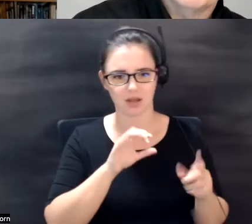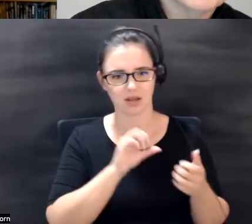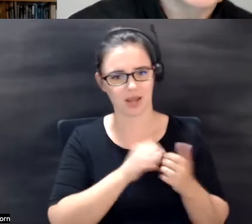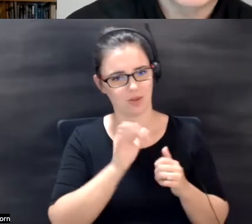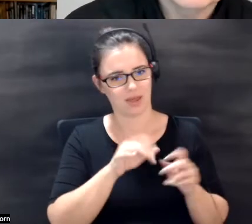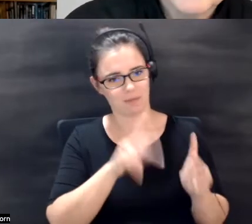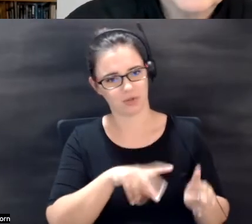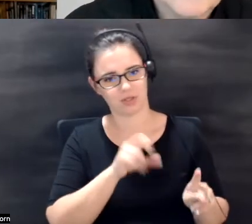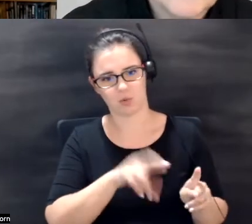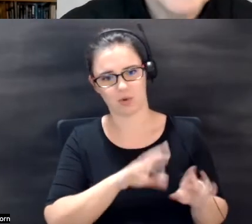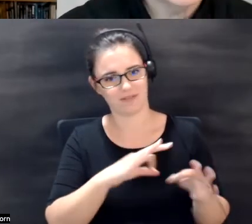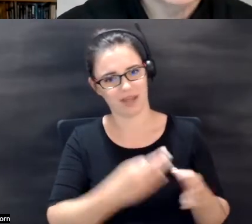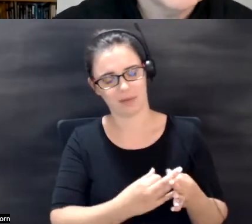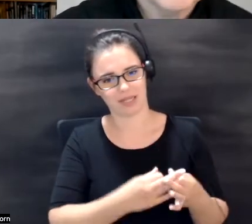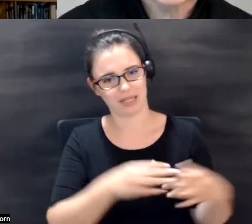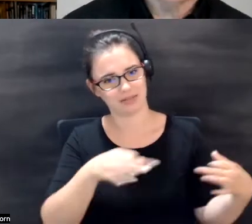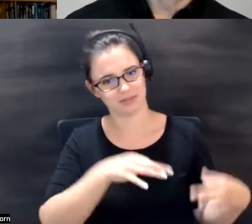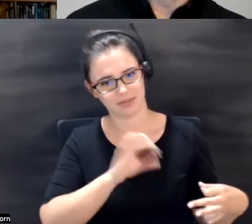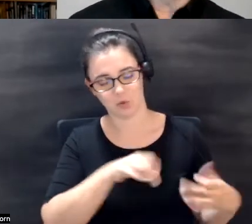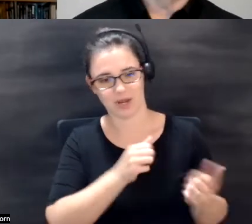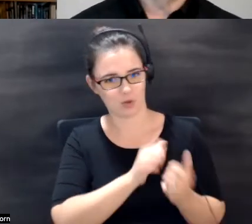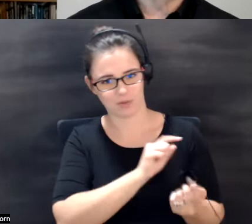family come to tell you the story? Or how did you meet the person involved?